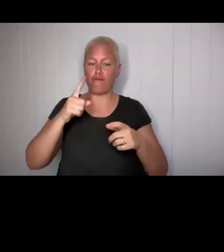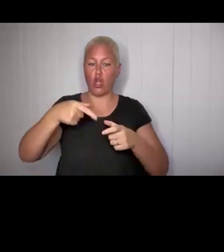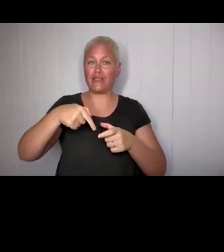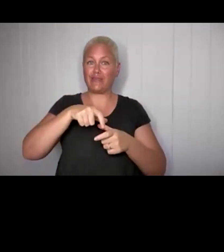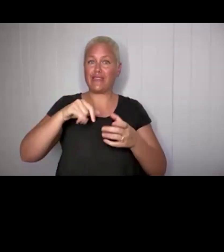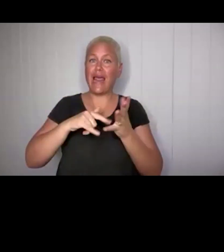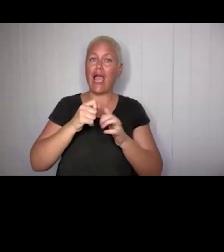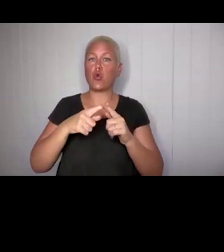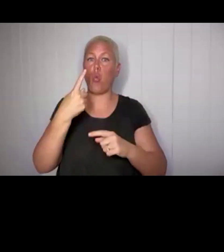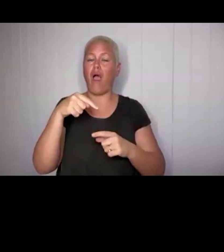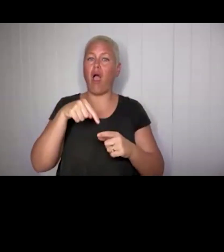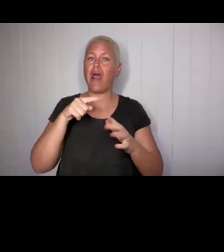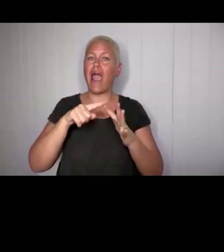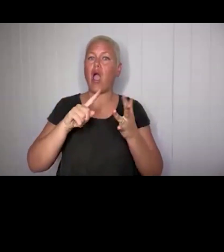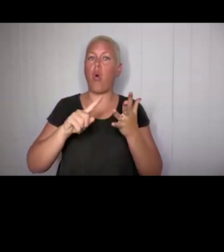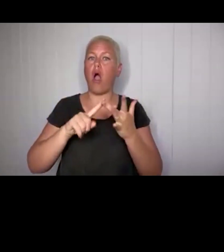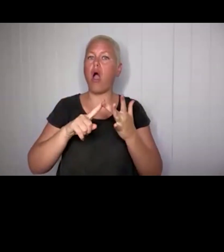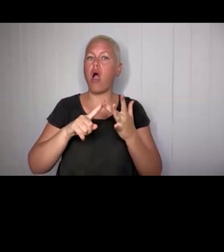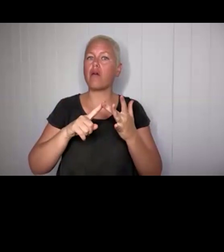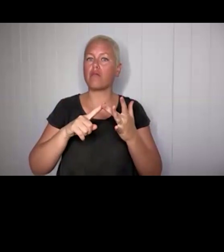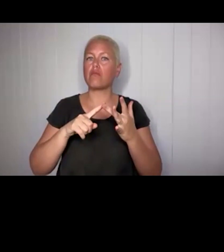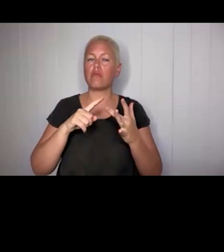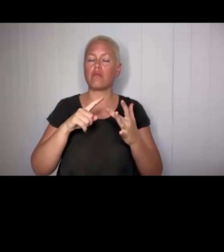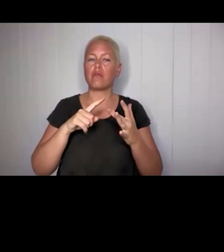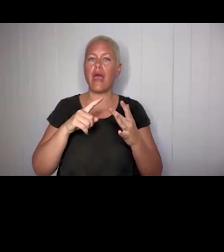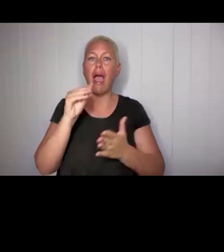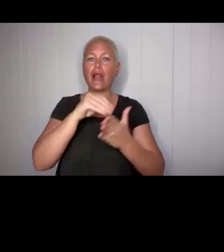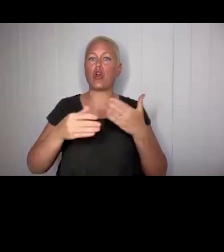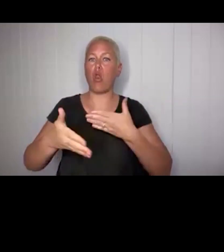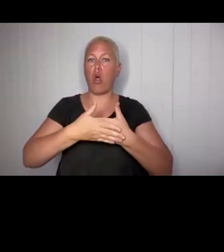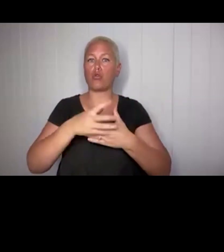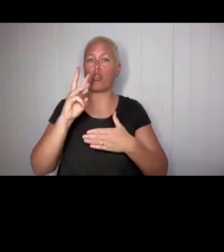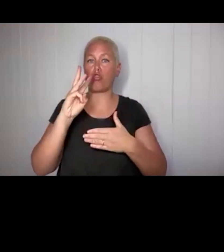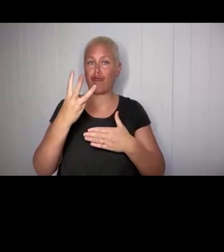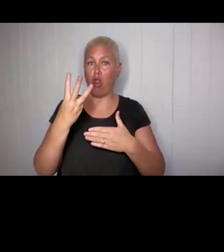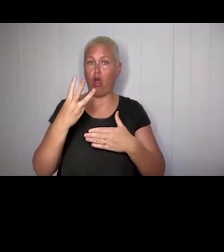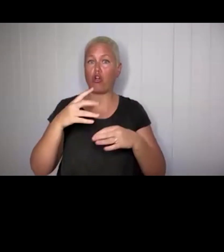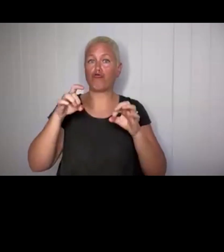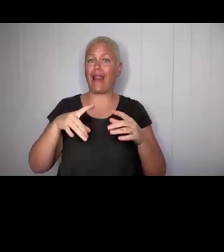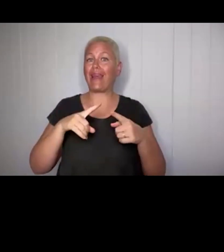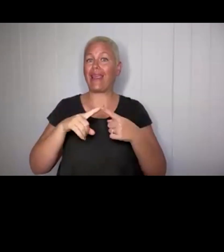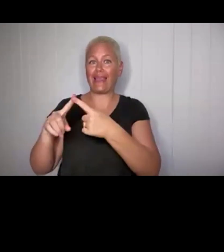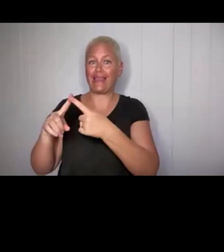of interest submission, and applications close 3 PM Australian Eastern daylight Time,